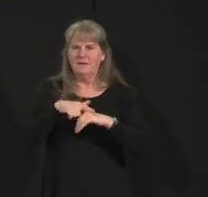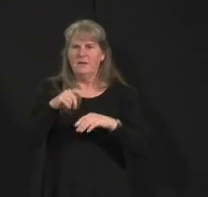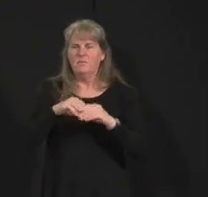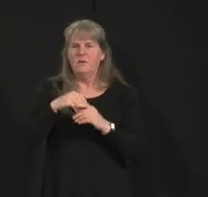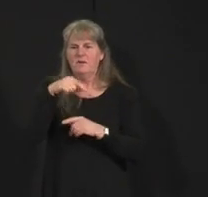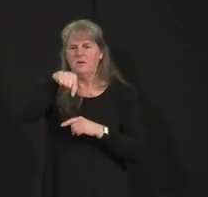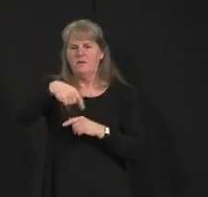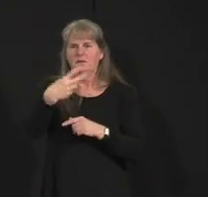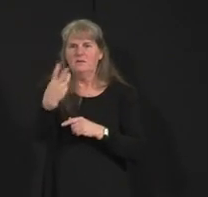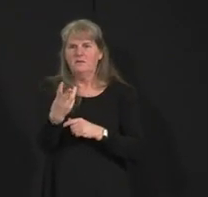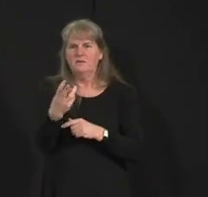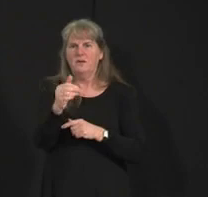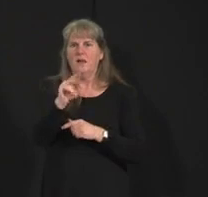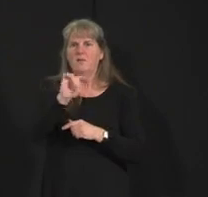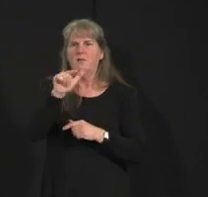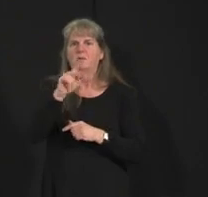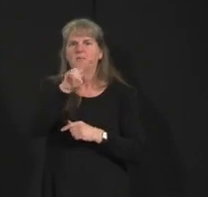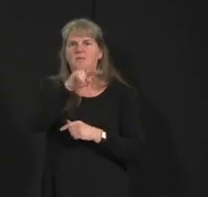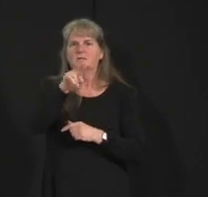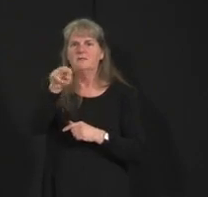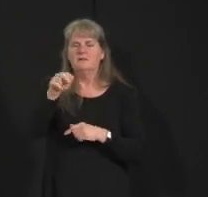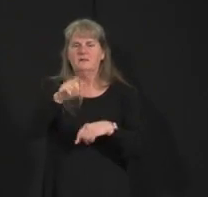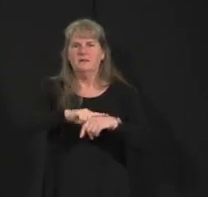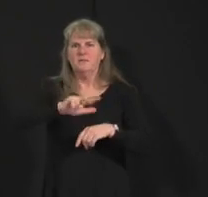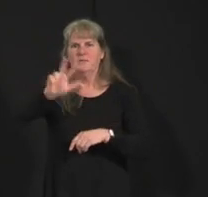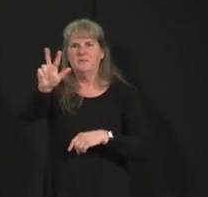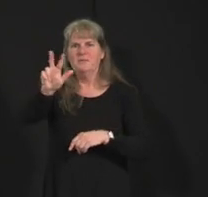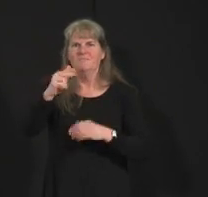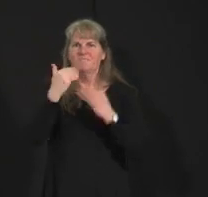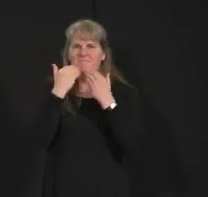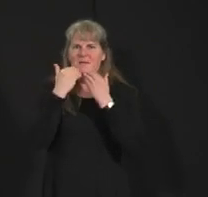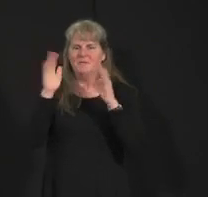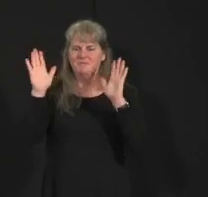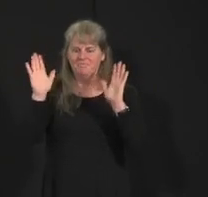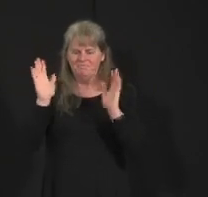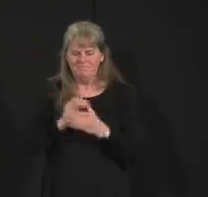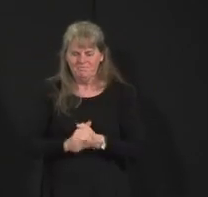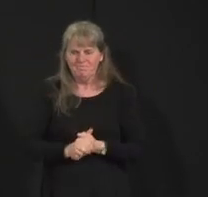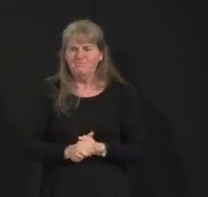Wednesday, April 22nd at 3:00 PM. Thank you.